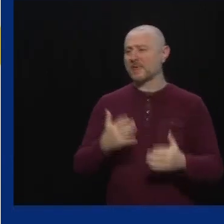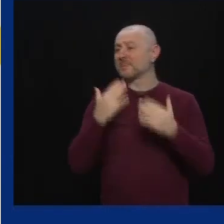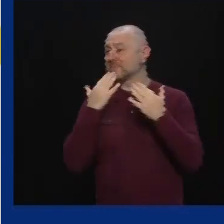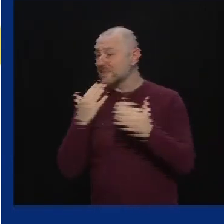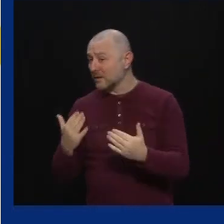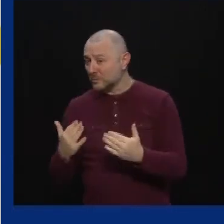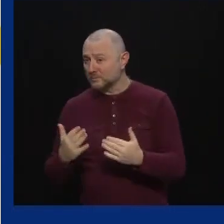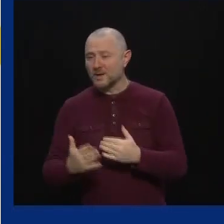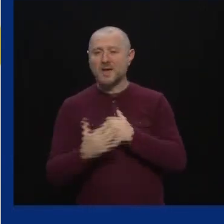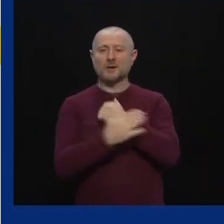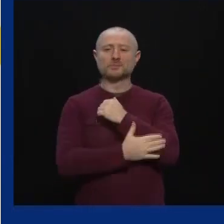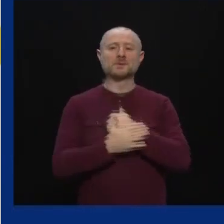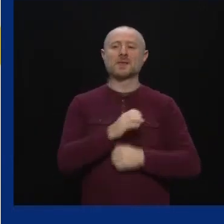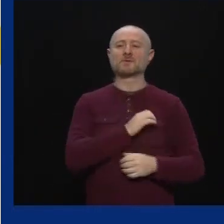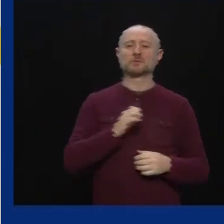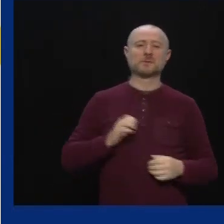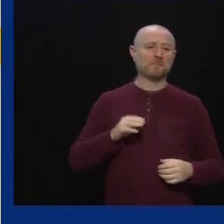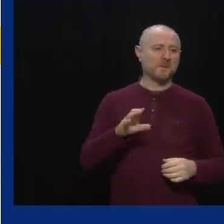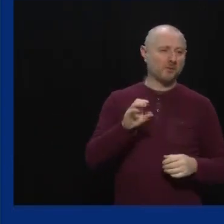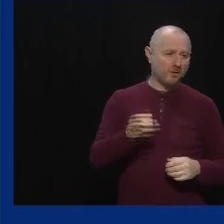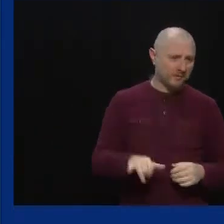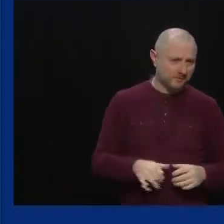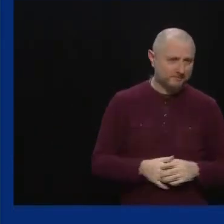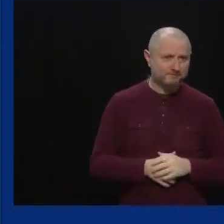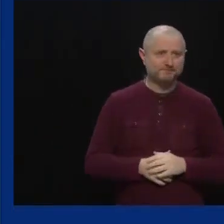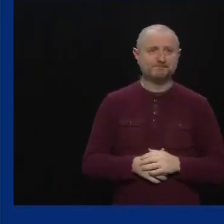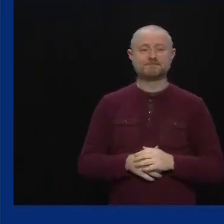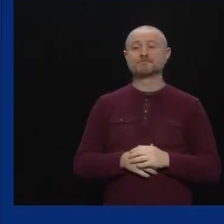AND I JUST WANT TO GIVE YOU A